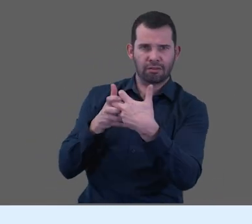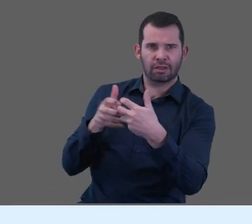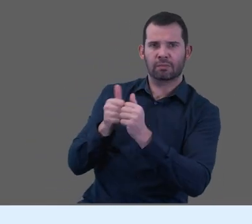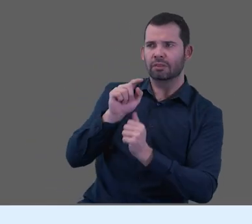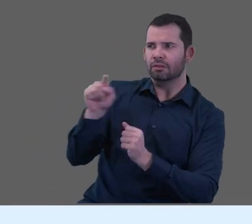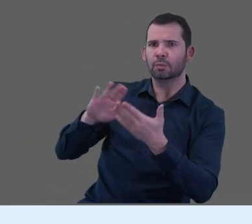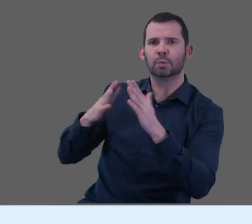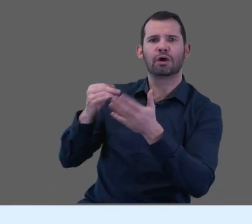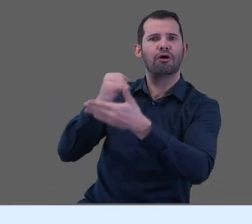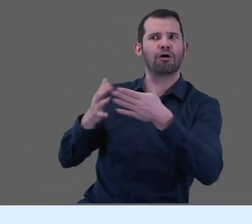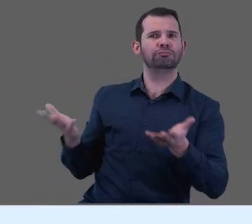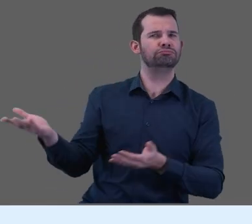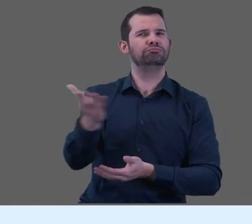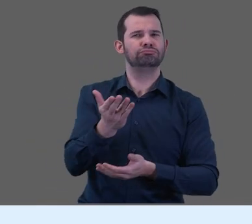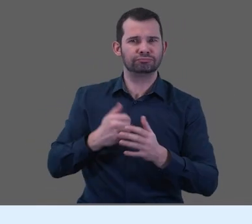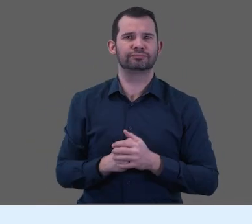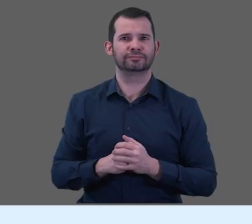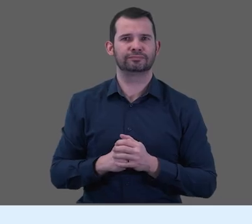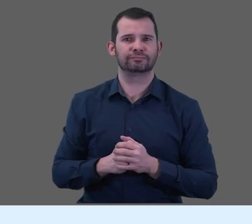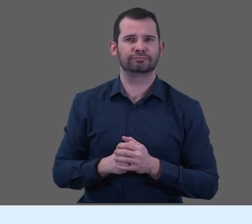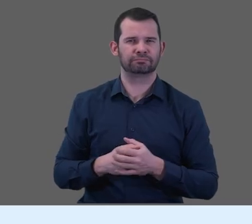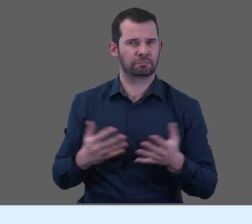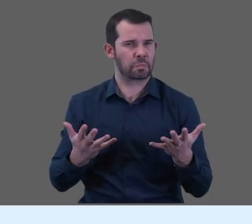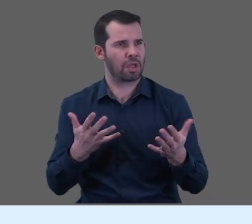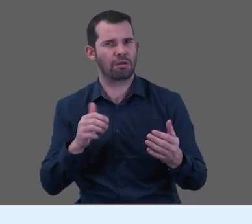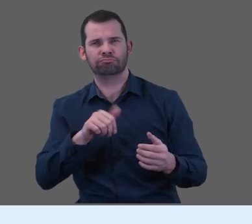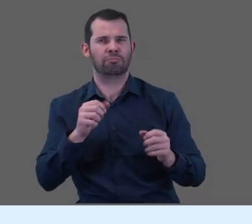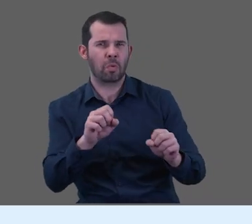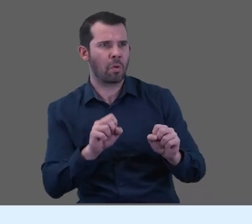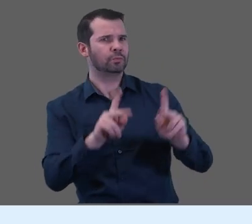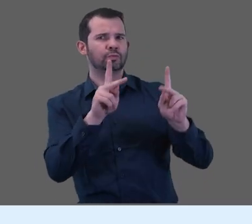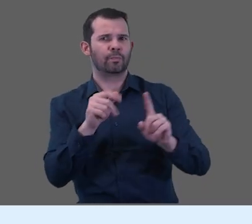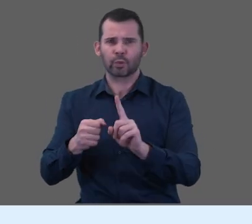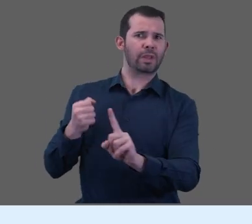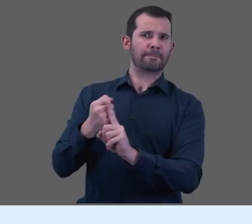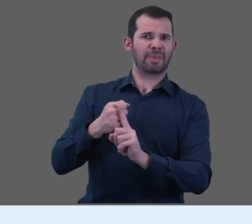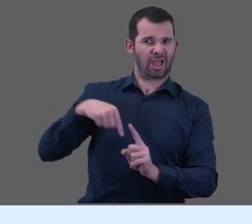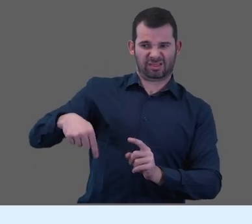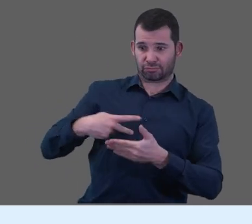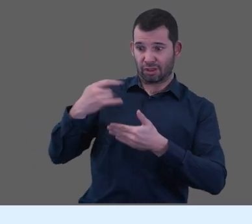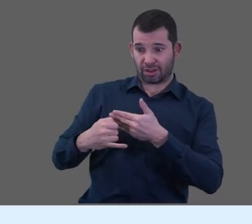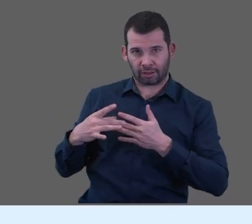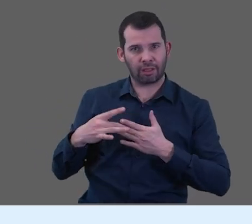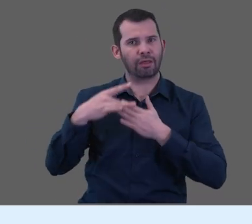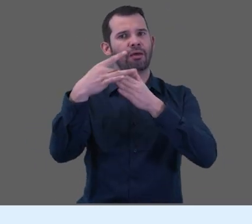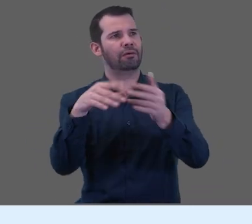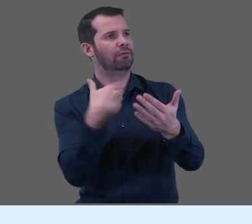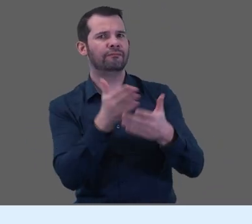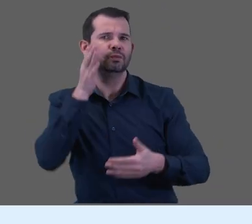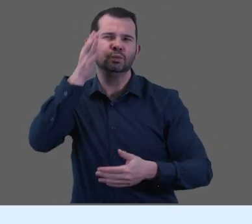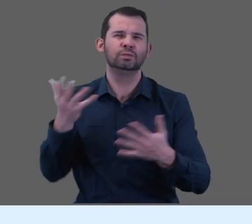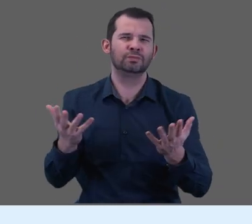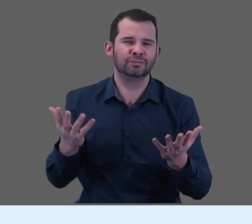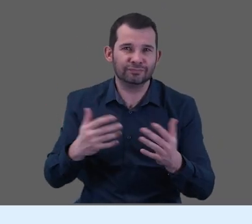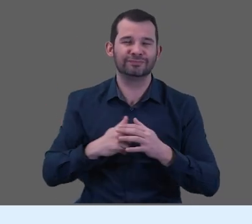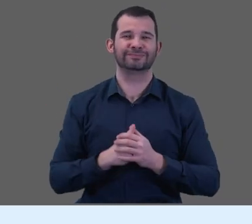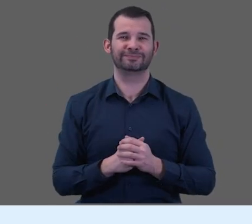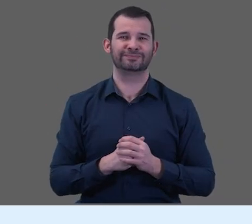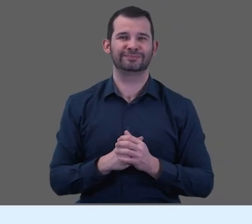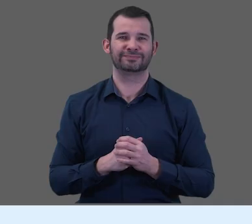form or communities of artists? What opportunities or impacts could this project lead to in the future?